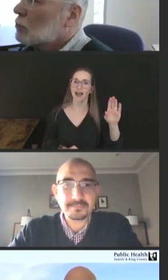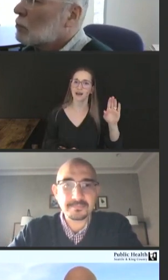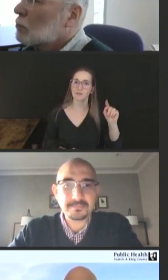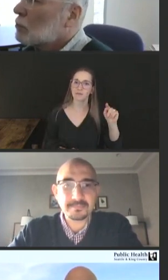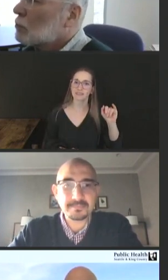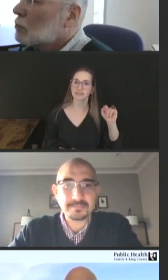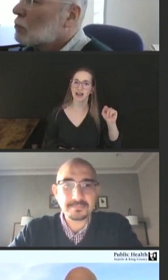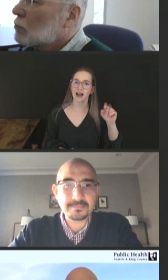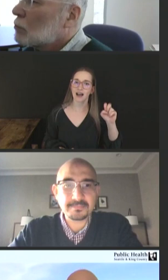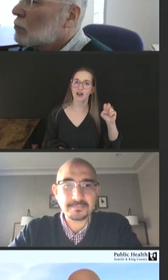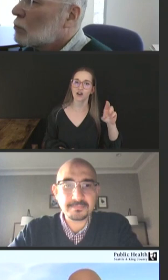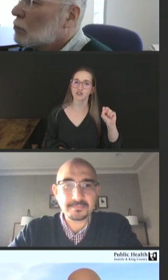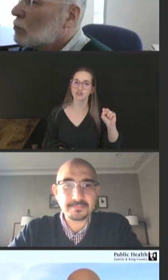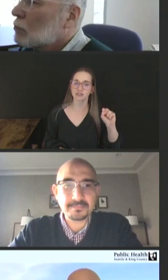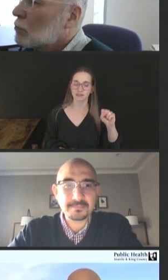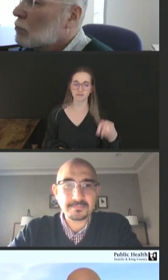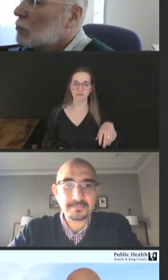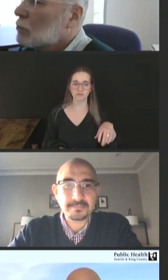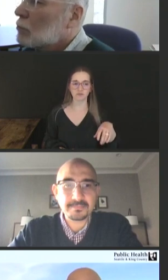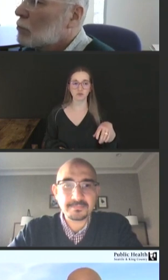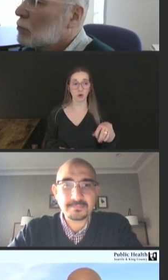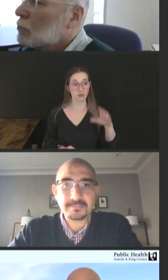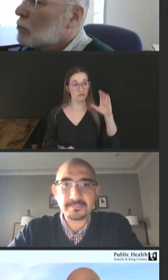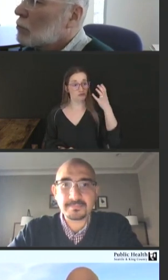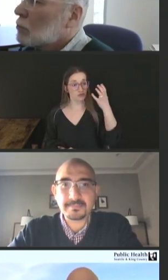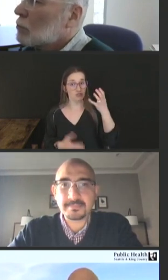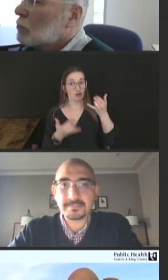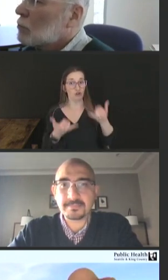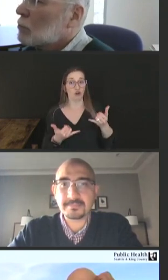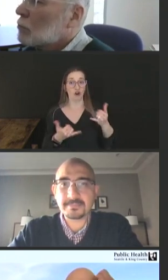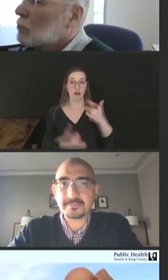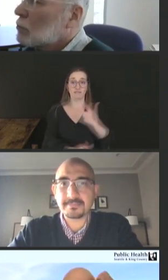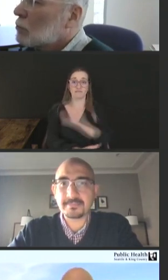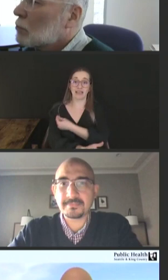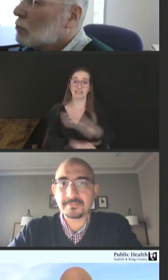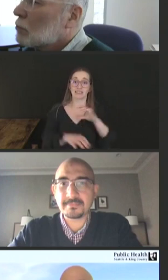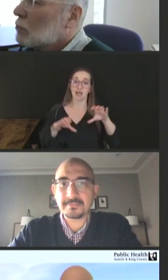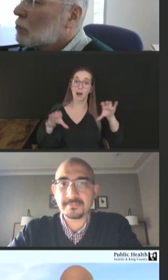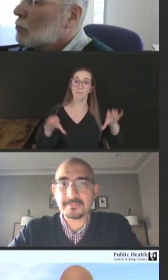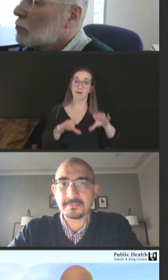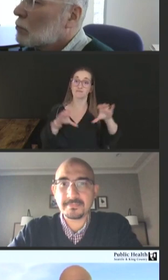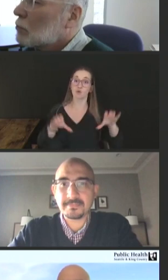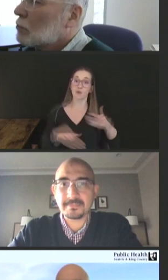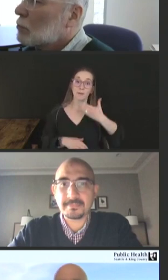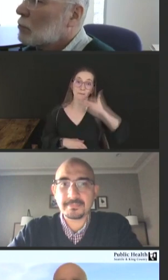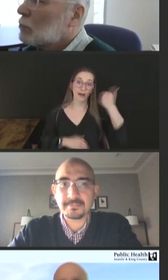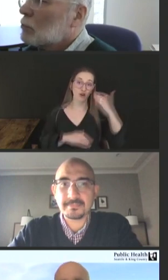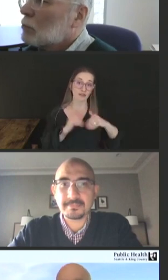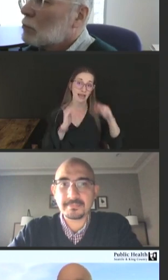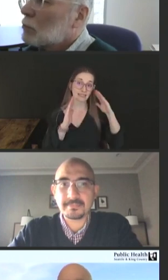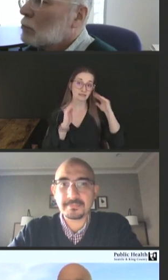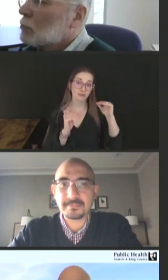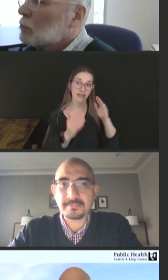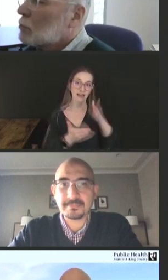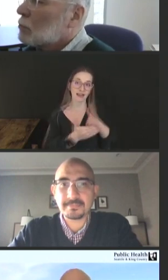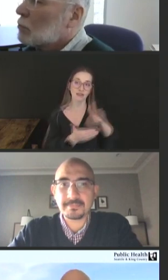actually do better than expected against new variants. And that's particularly the case